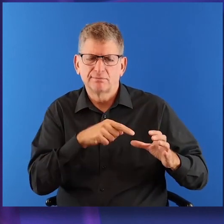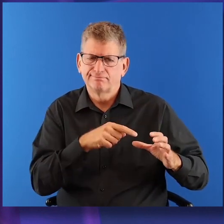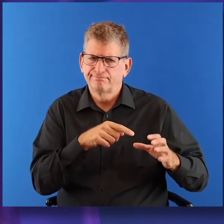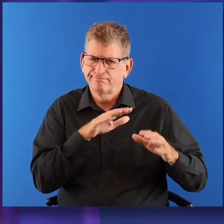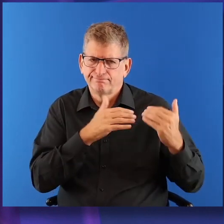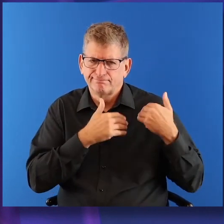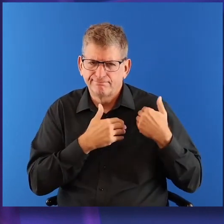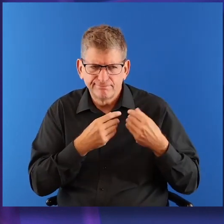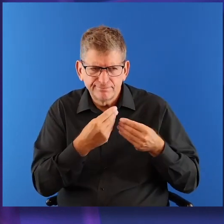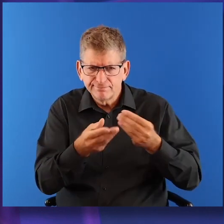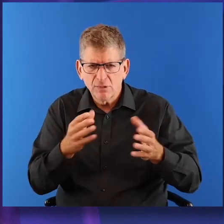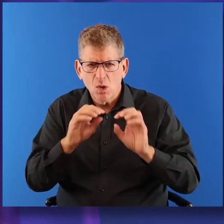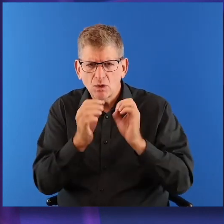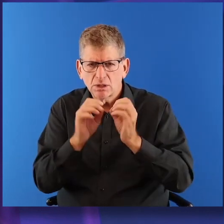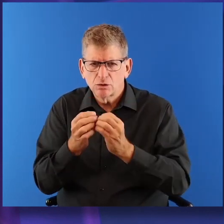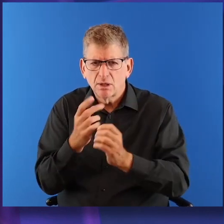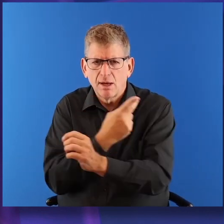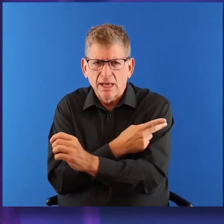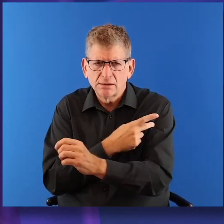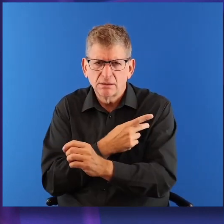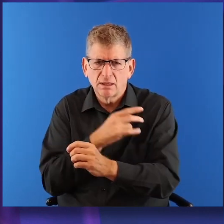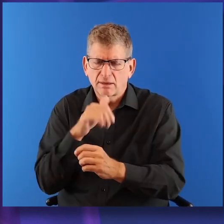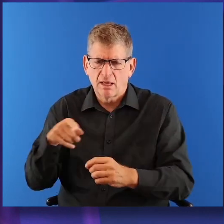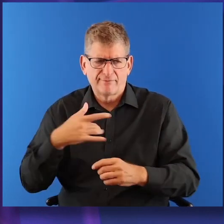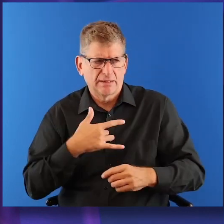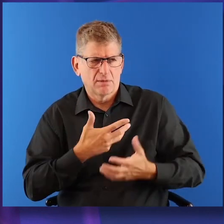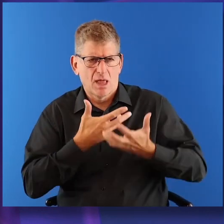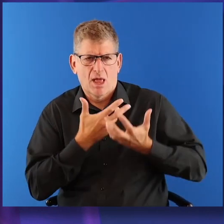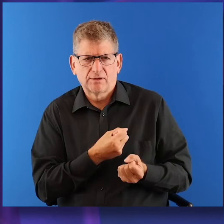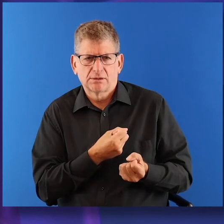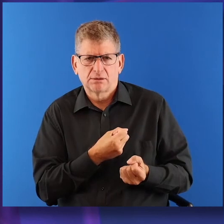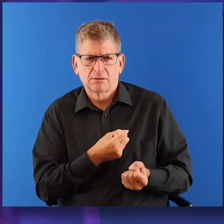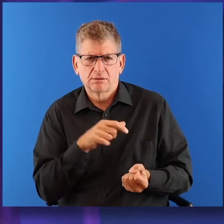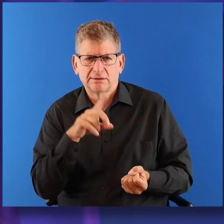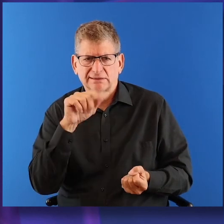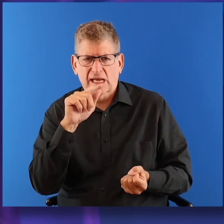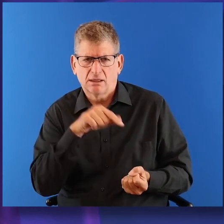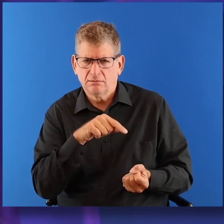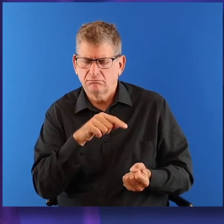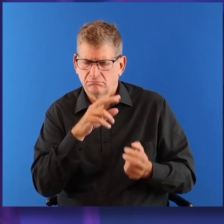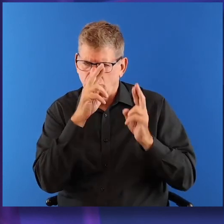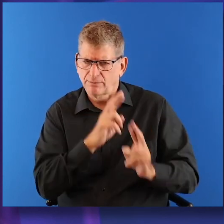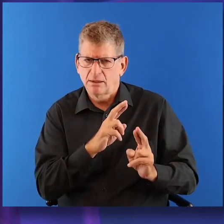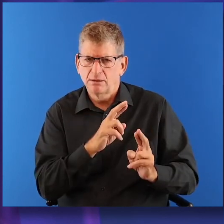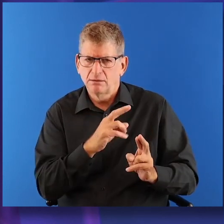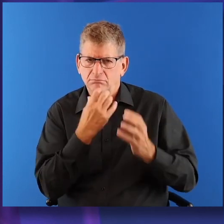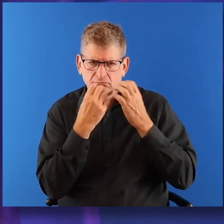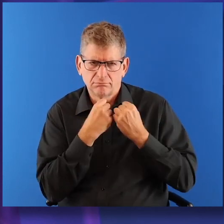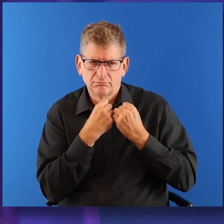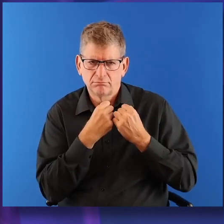gives organizations and patients the confidence that that data will be treated with the respect that it